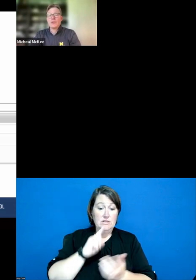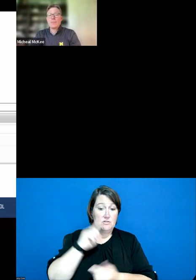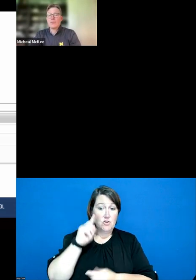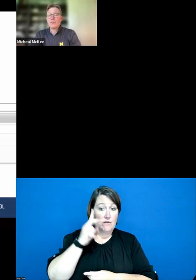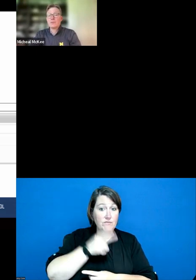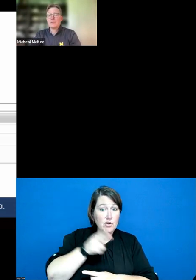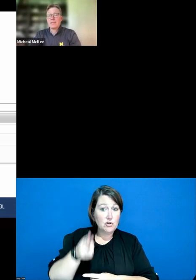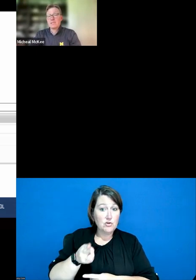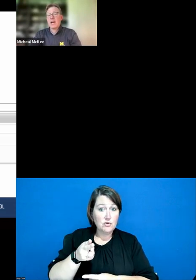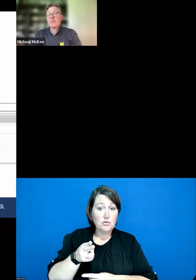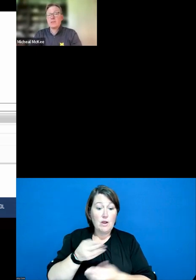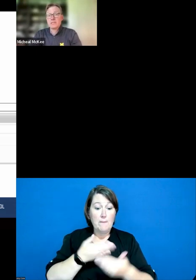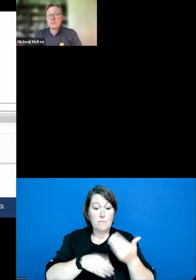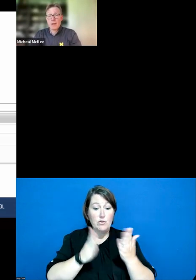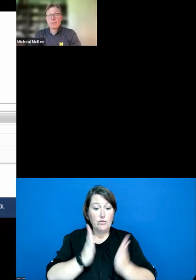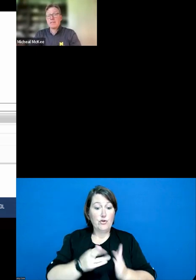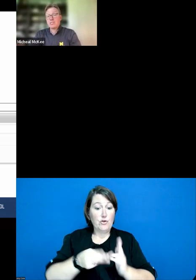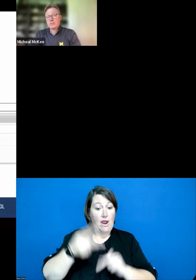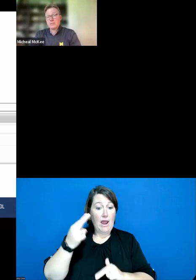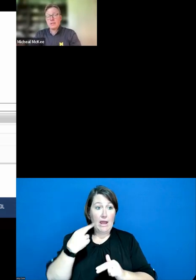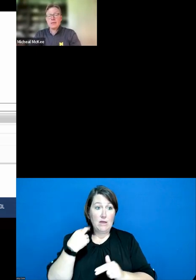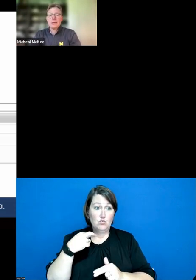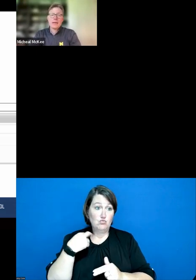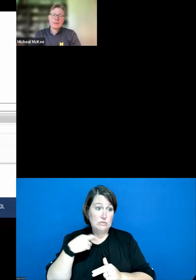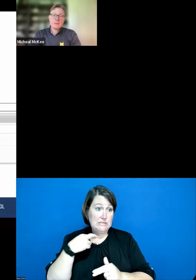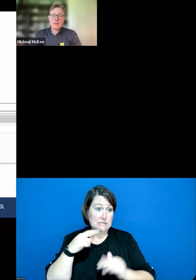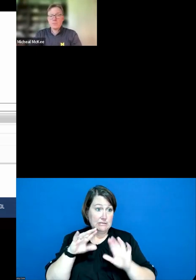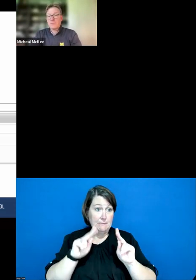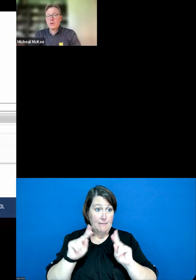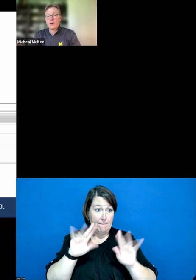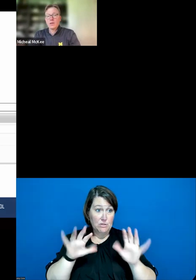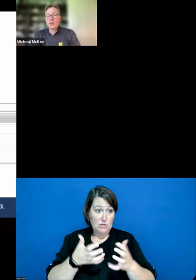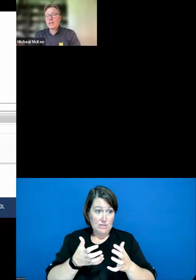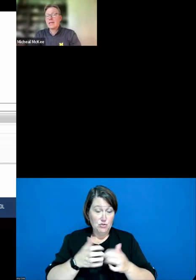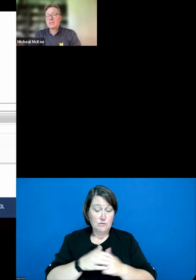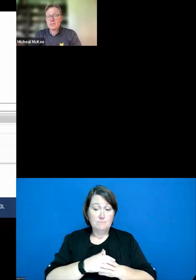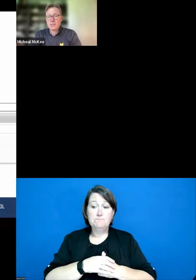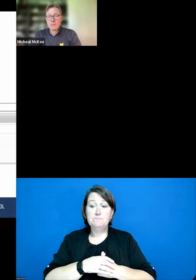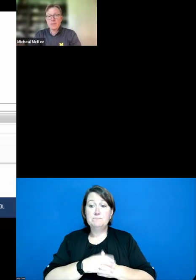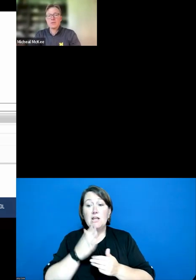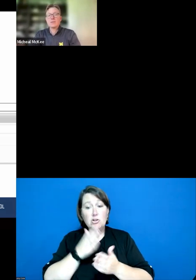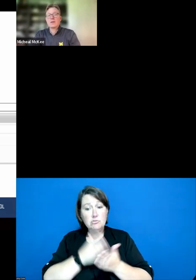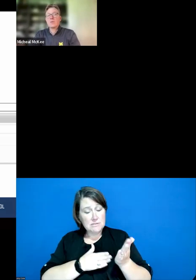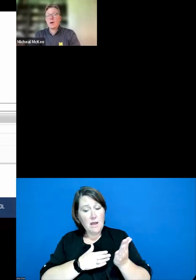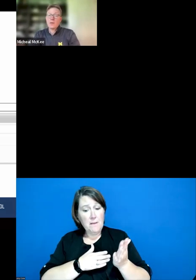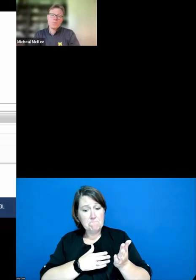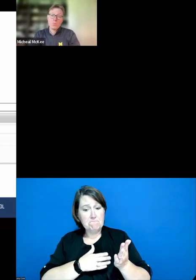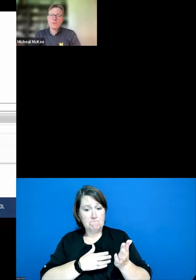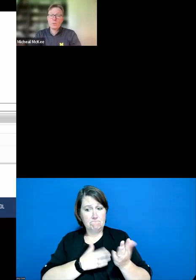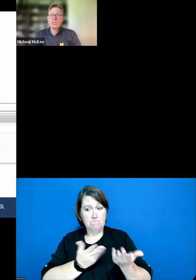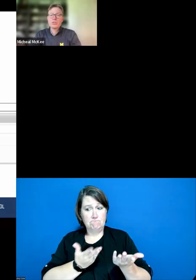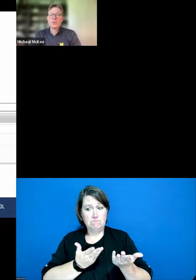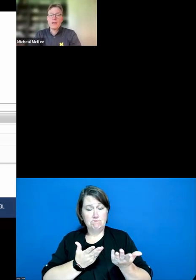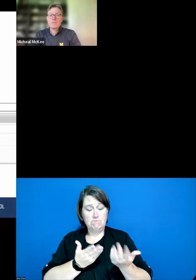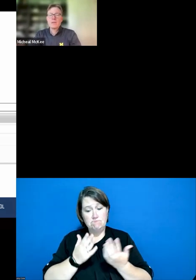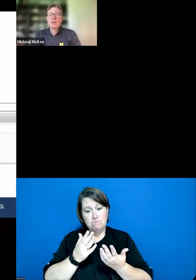hearing births as a high risk population. And there are good cases to be built on whether we should do that.